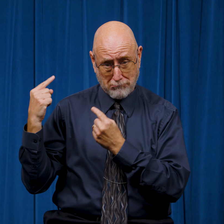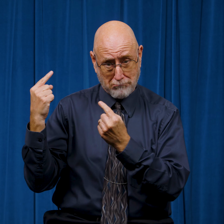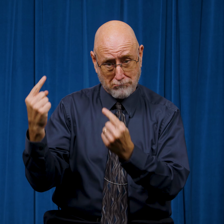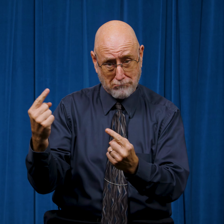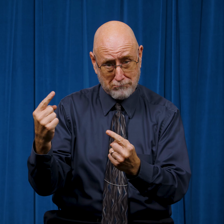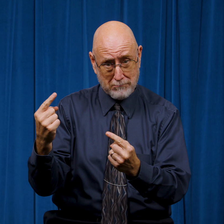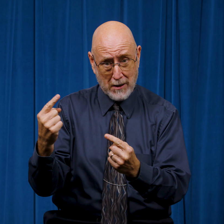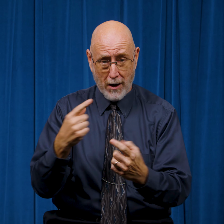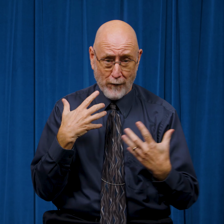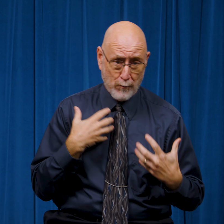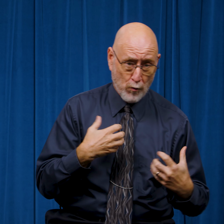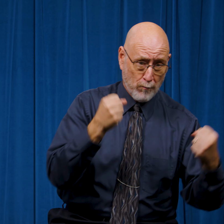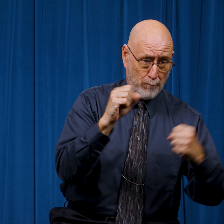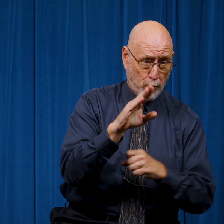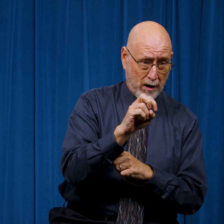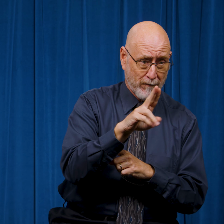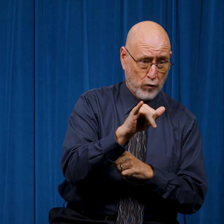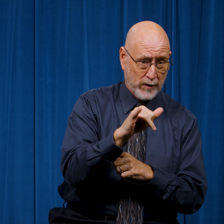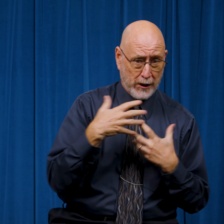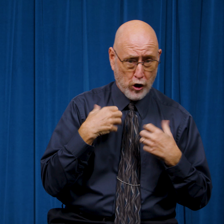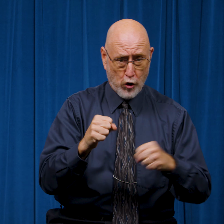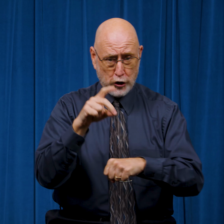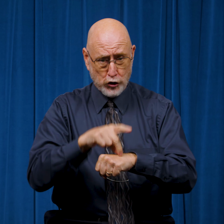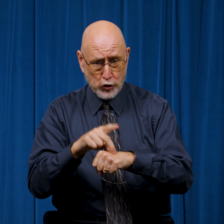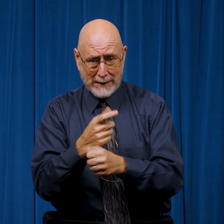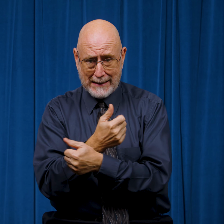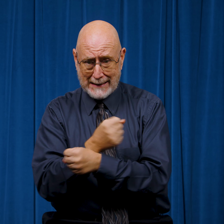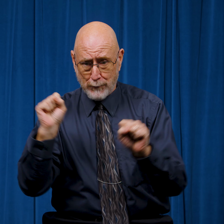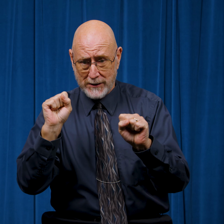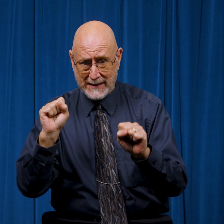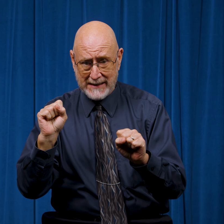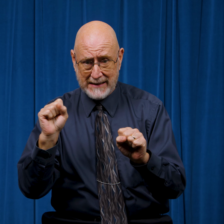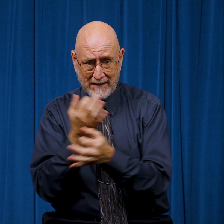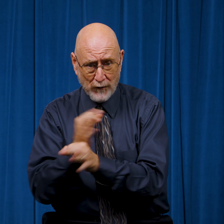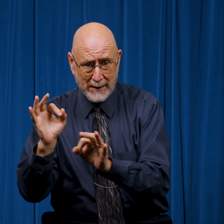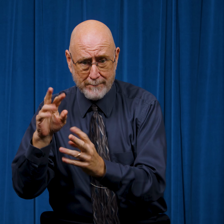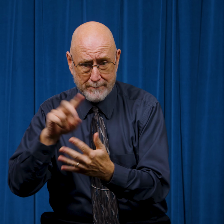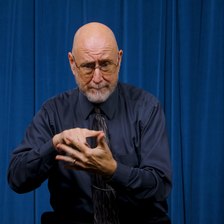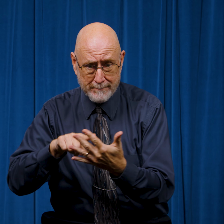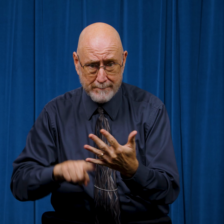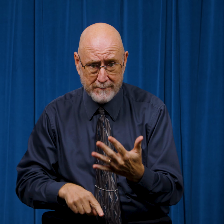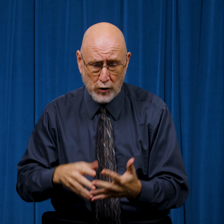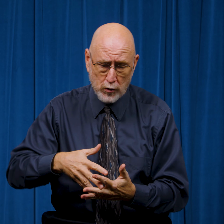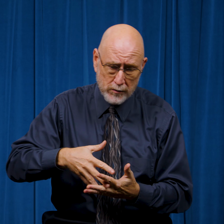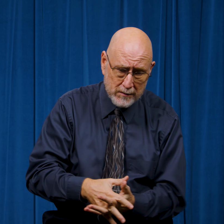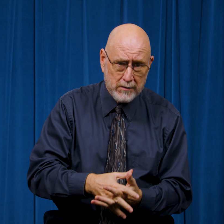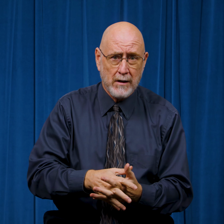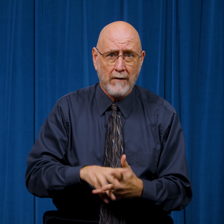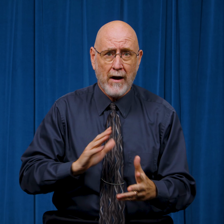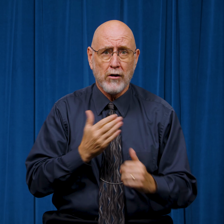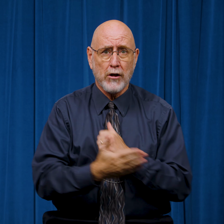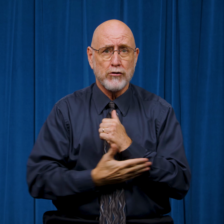bravery, courage, duty, liberty, and freedom to be the blessings and responsibilities granted by God.